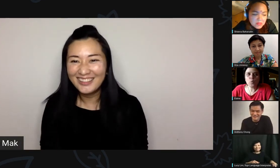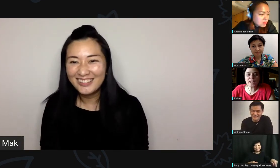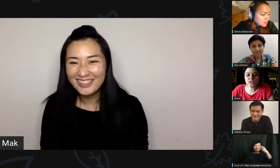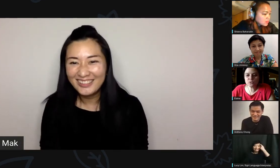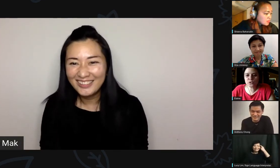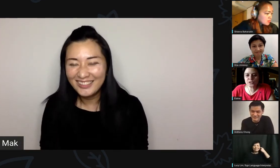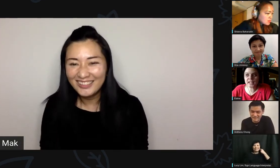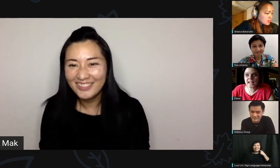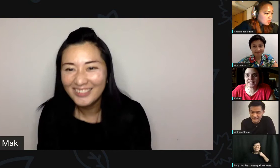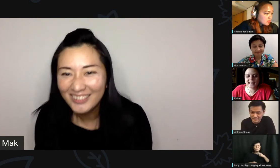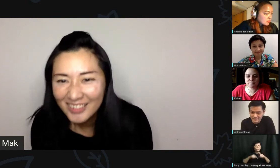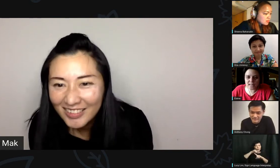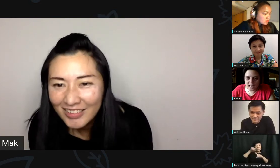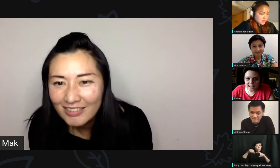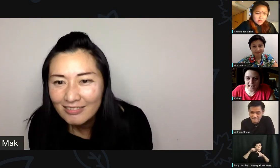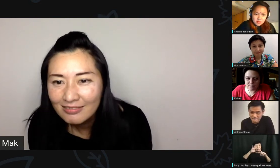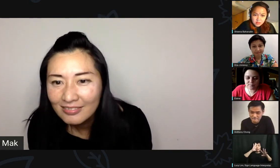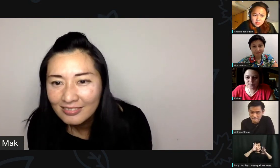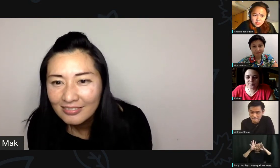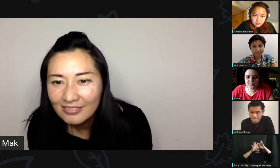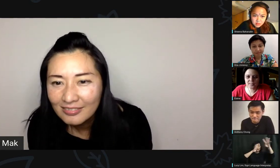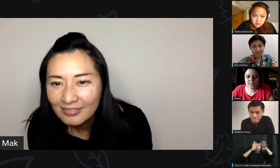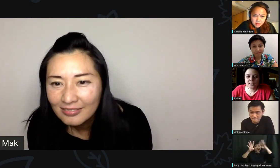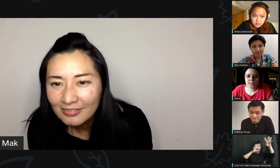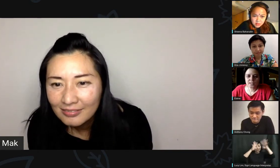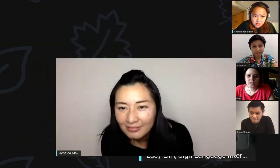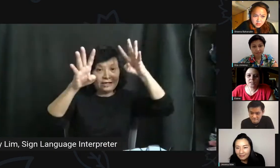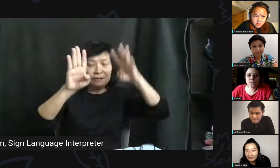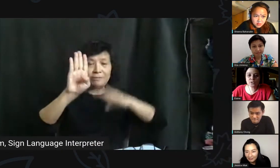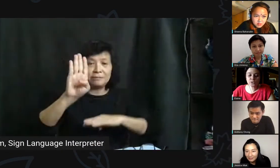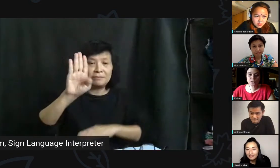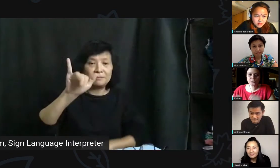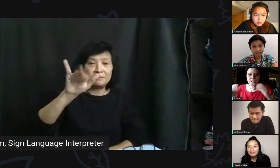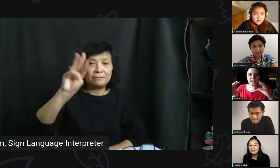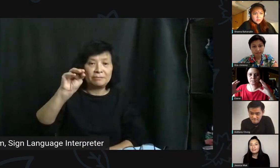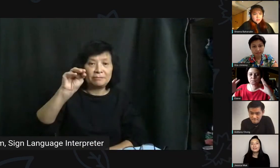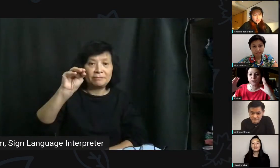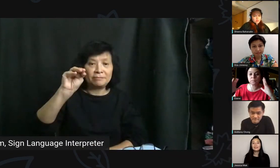When you create in BIM, do you create